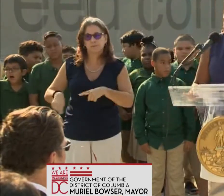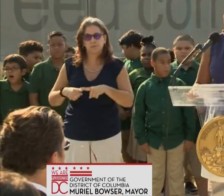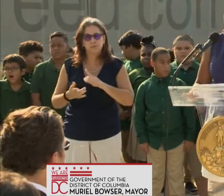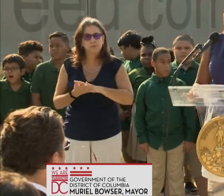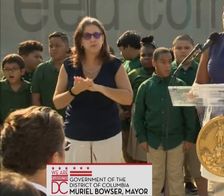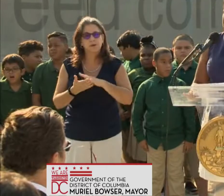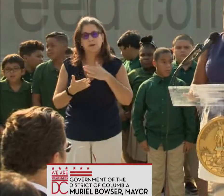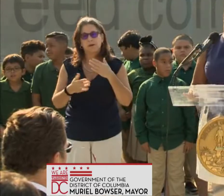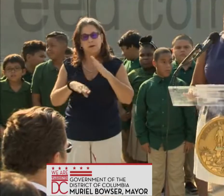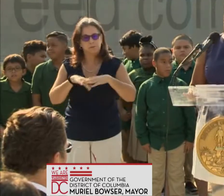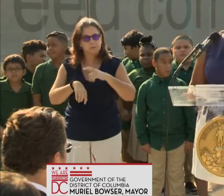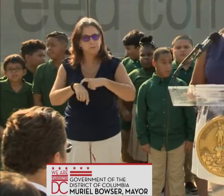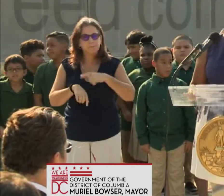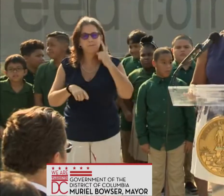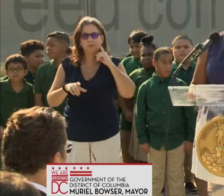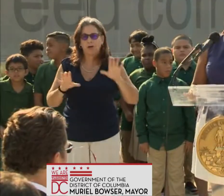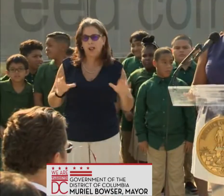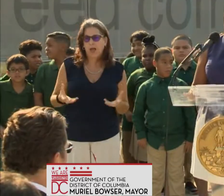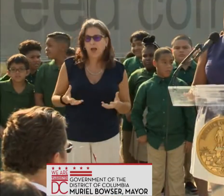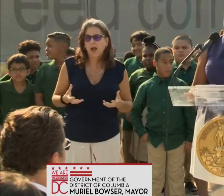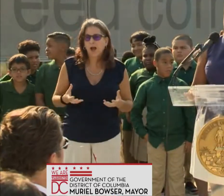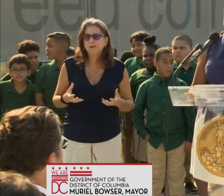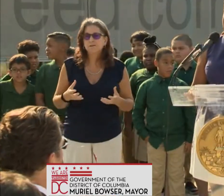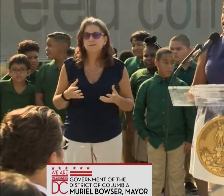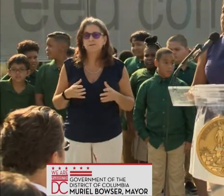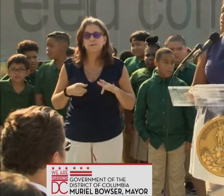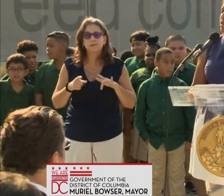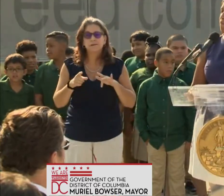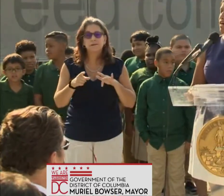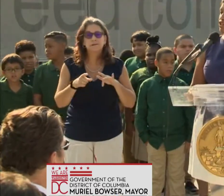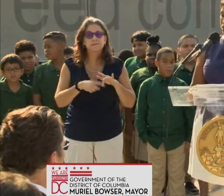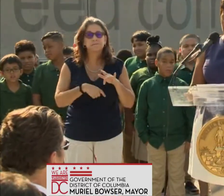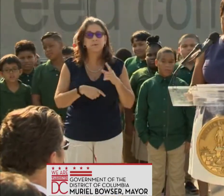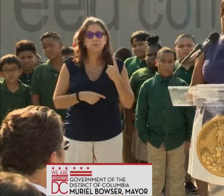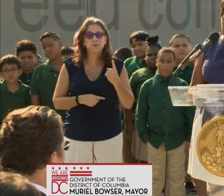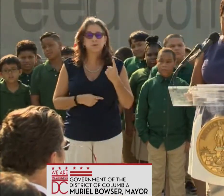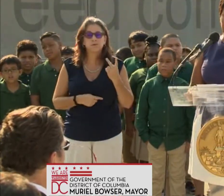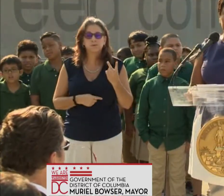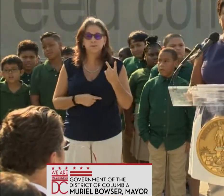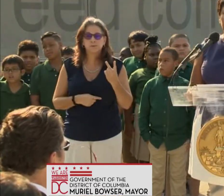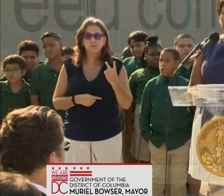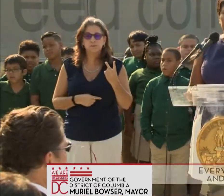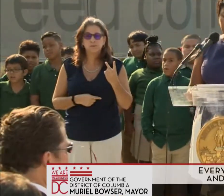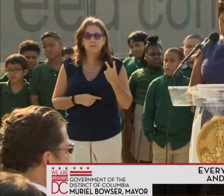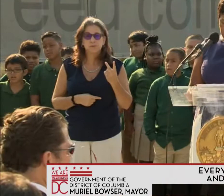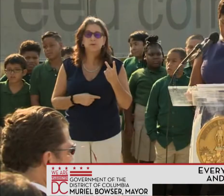skipping just one or two classes can add up to much lost time for community